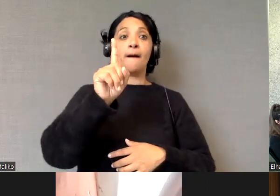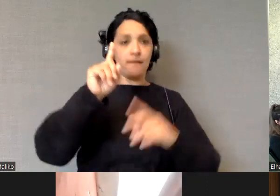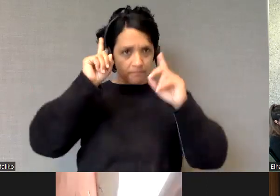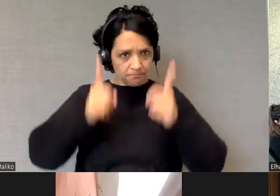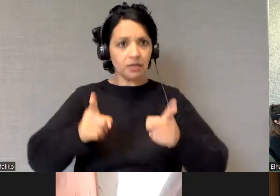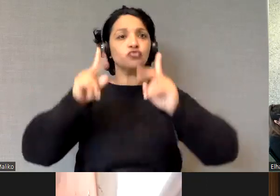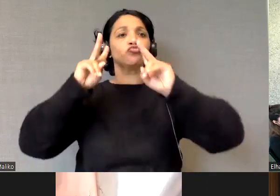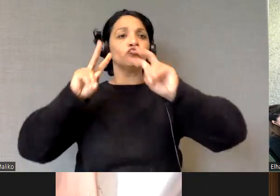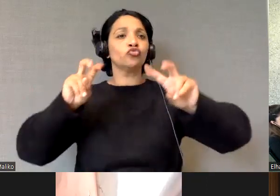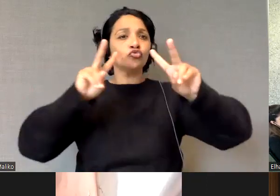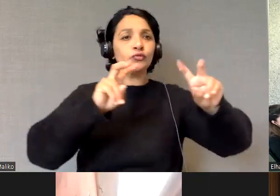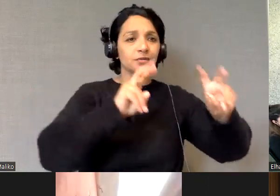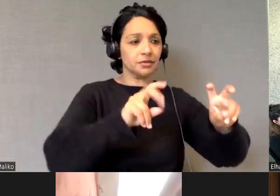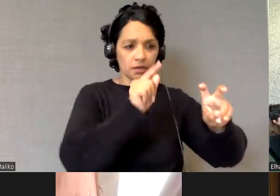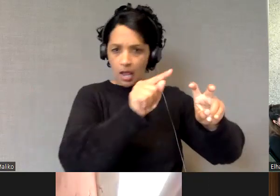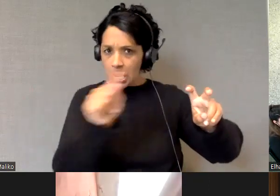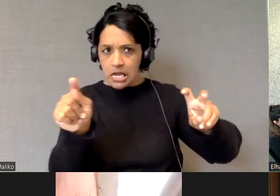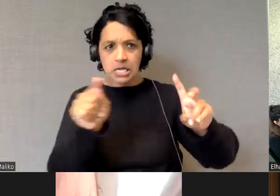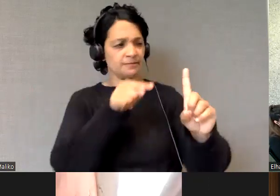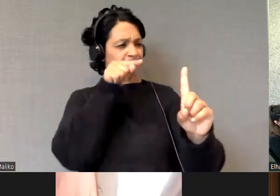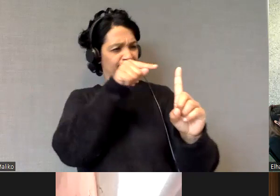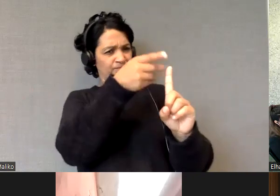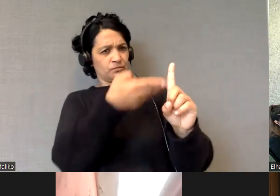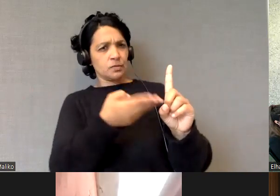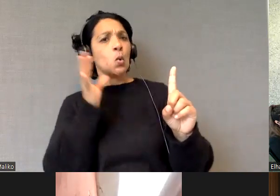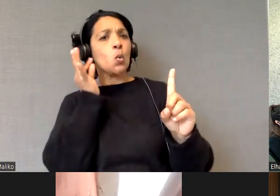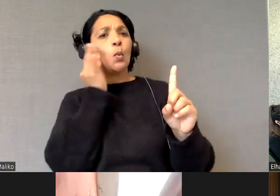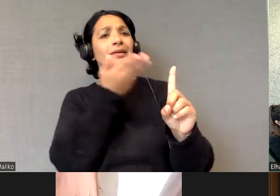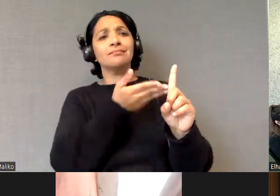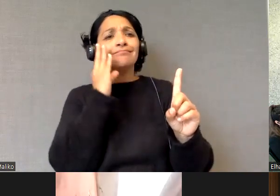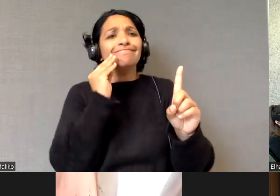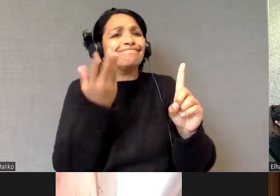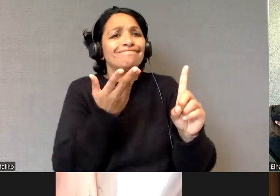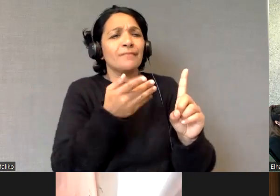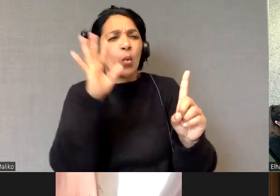experienced violence and what were their reasons, and we realised that some of them, the reasons